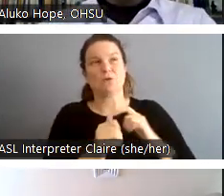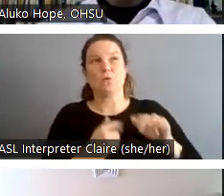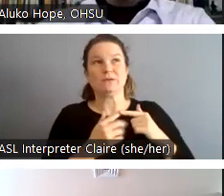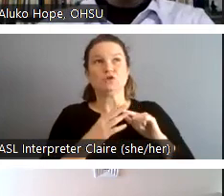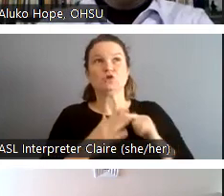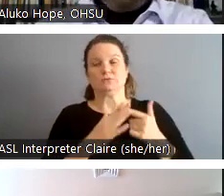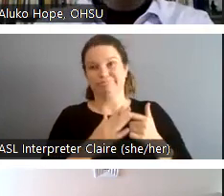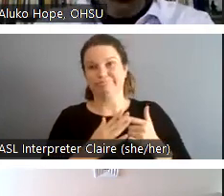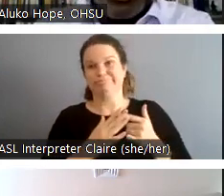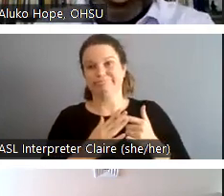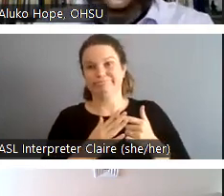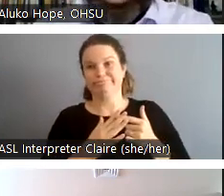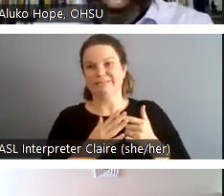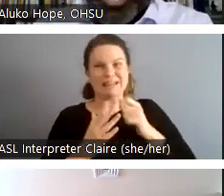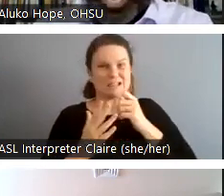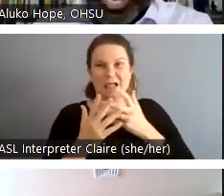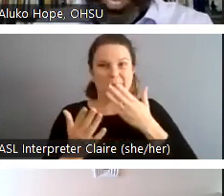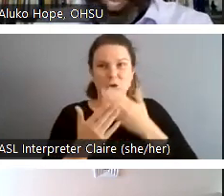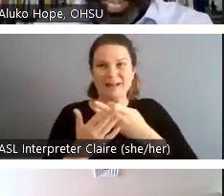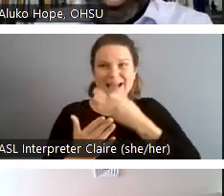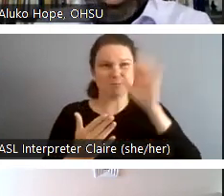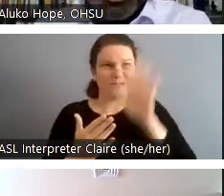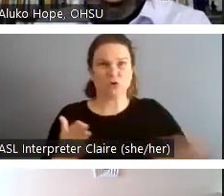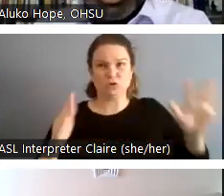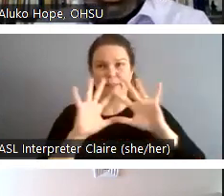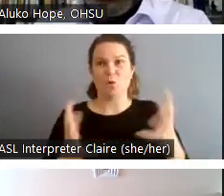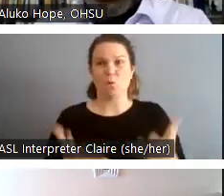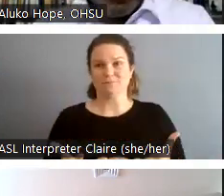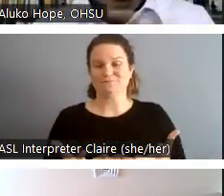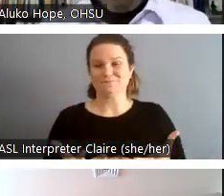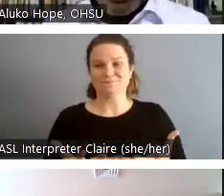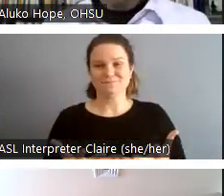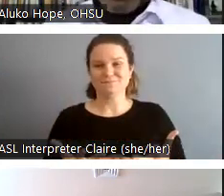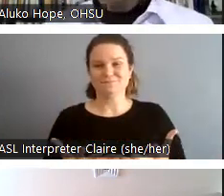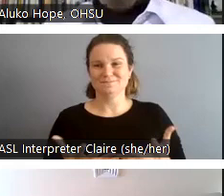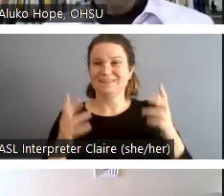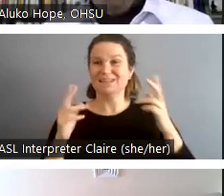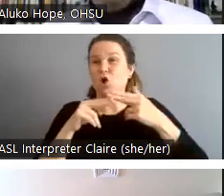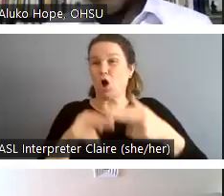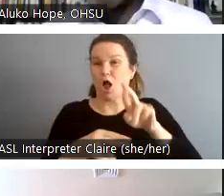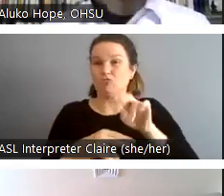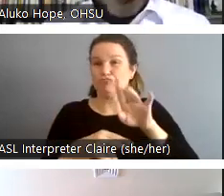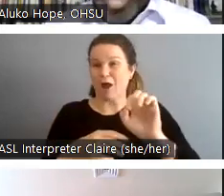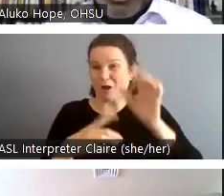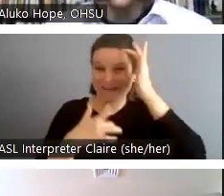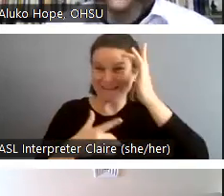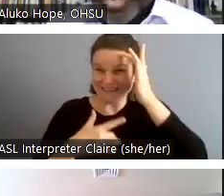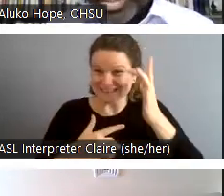necessarily- there's not a lot of good expertise around the world because this was not, this is not, this is considered a rare illness,